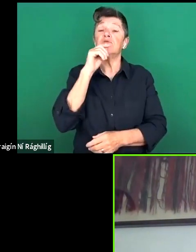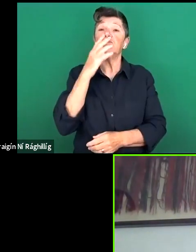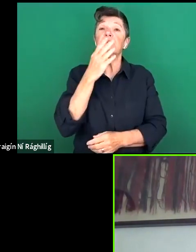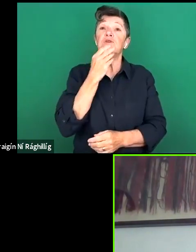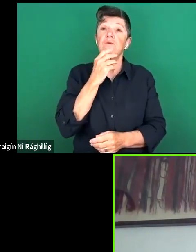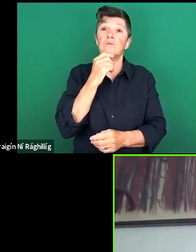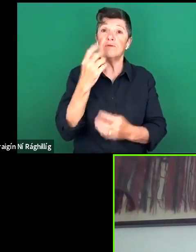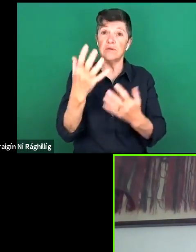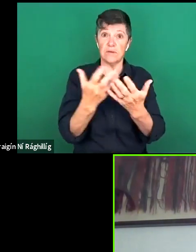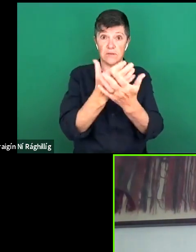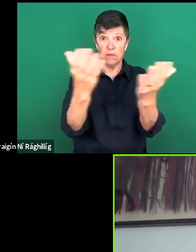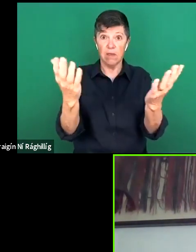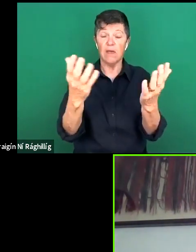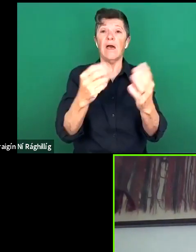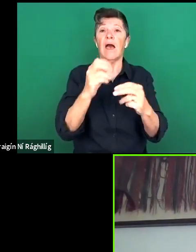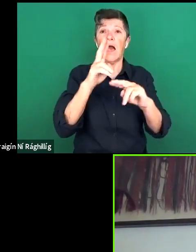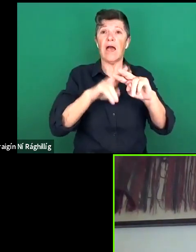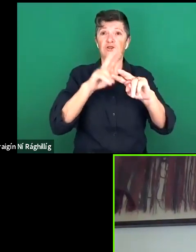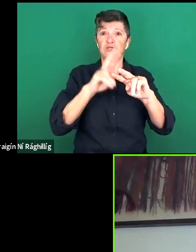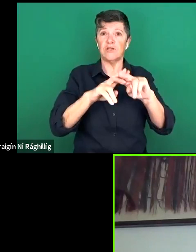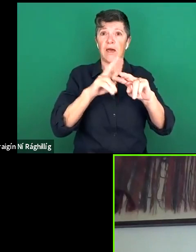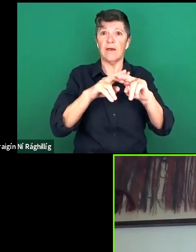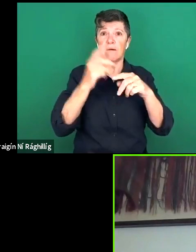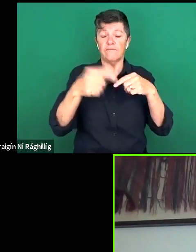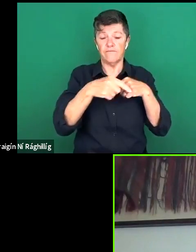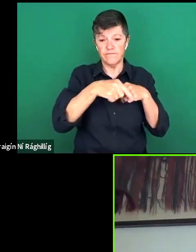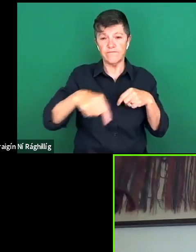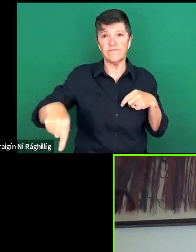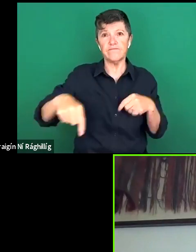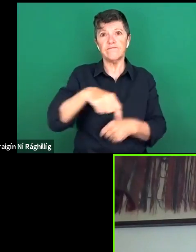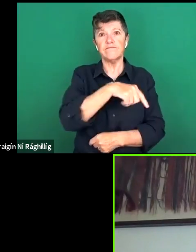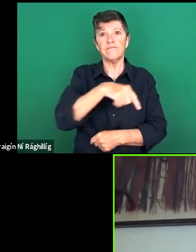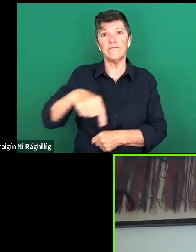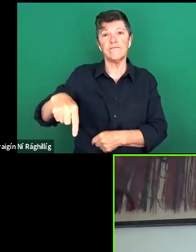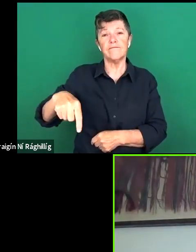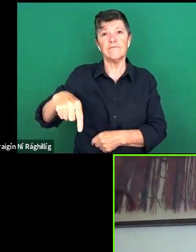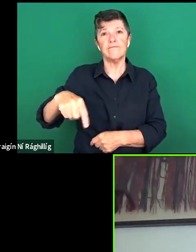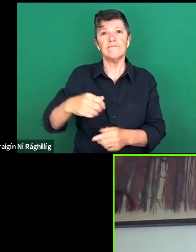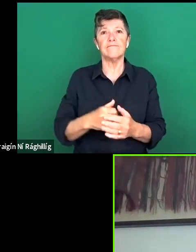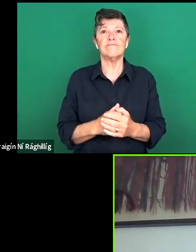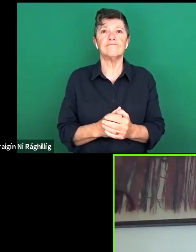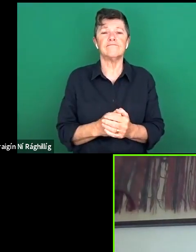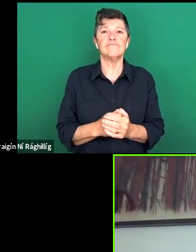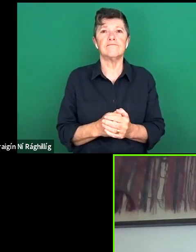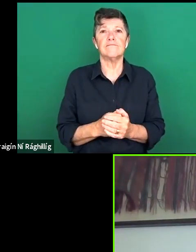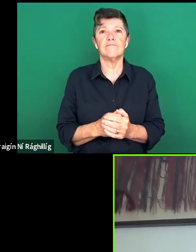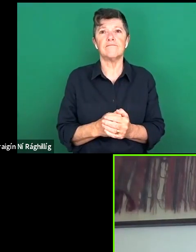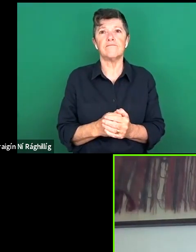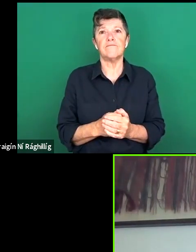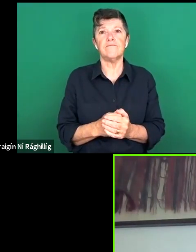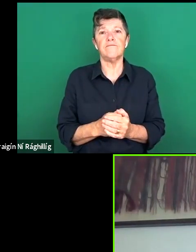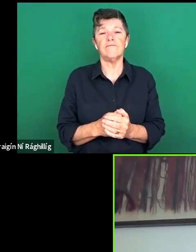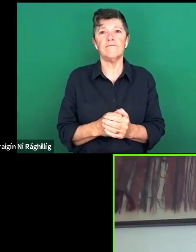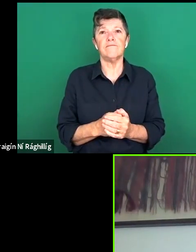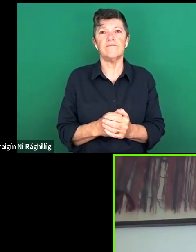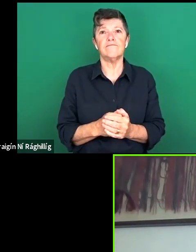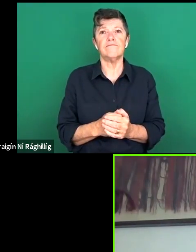we build a global community of people. It is our hope that this annual lecture will ro provide